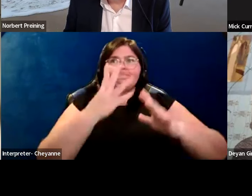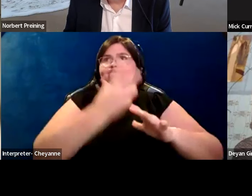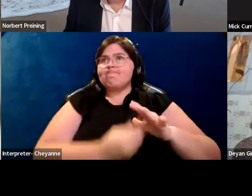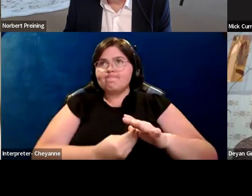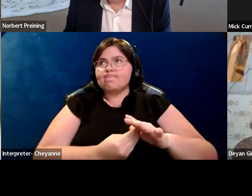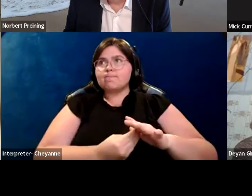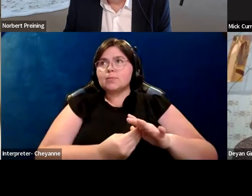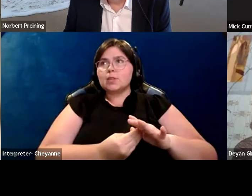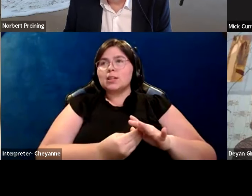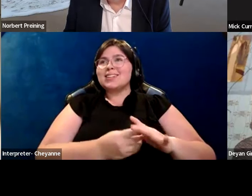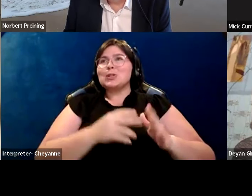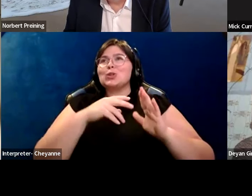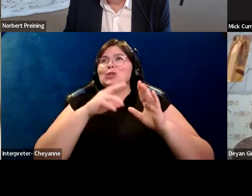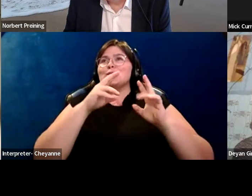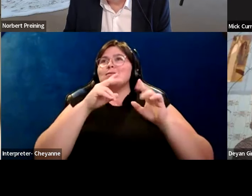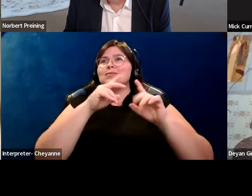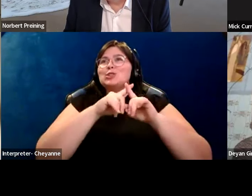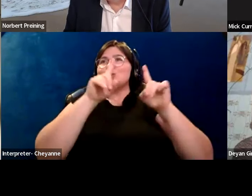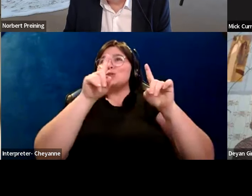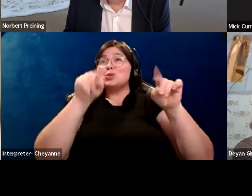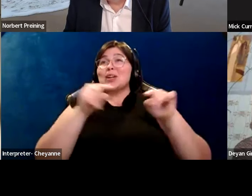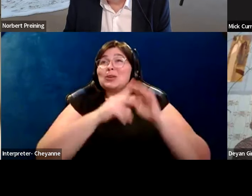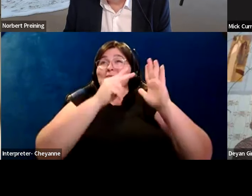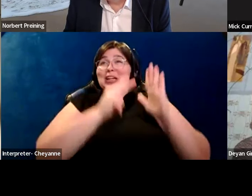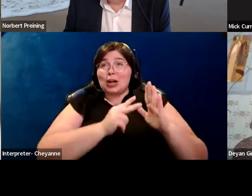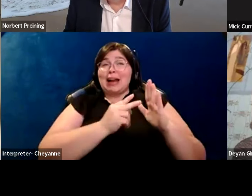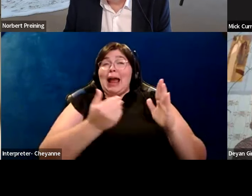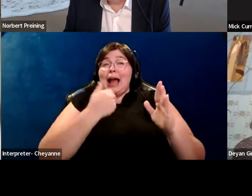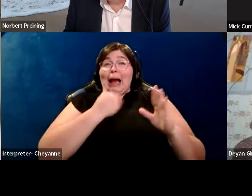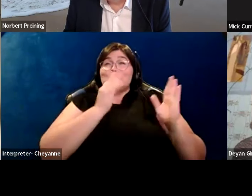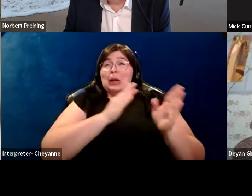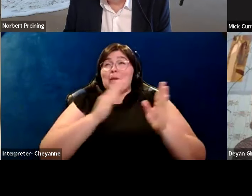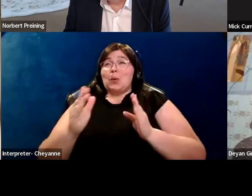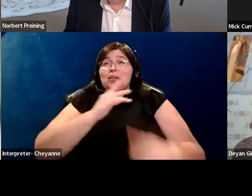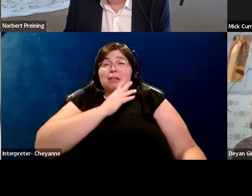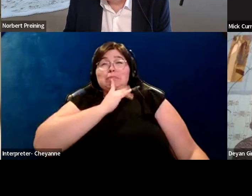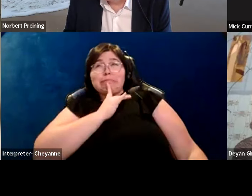speaks them in some order. But that's not necessarily correct or mathematically.